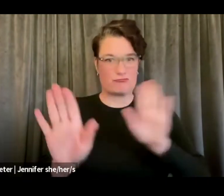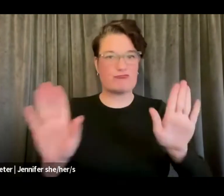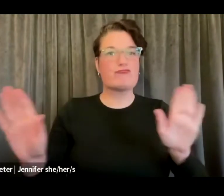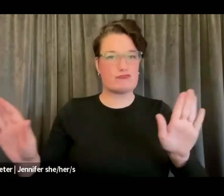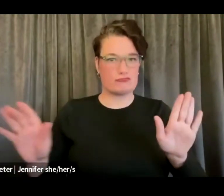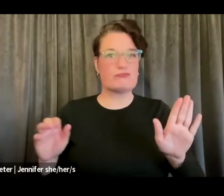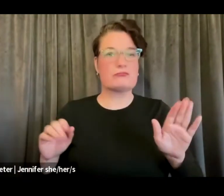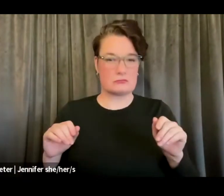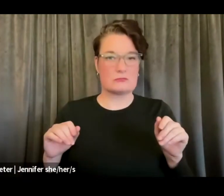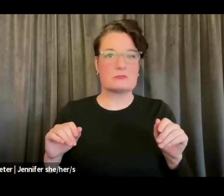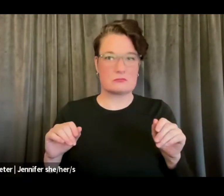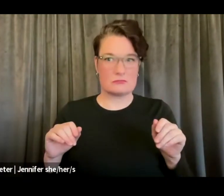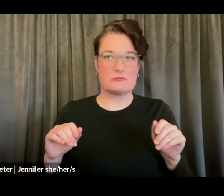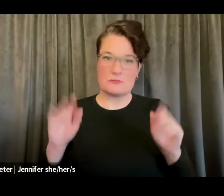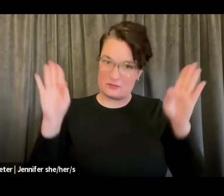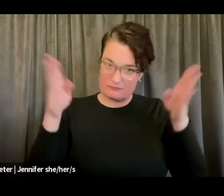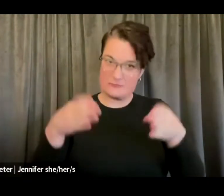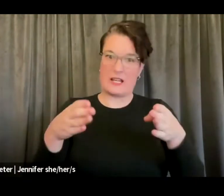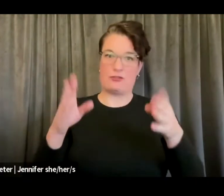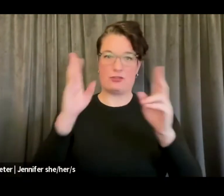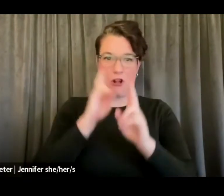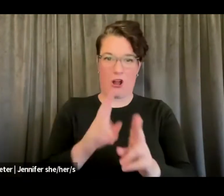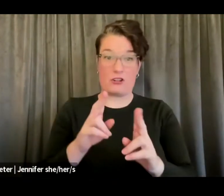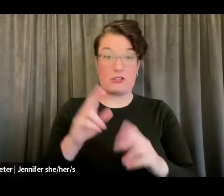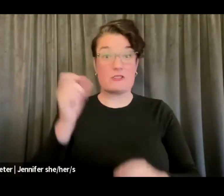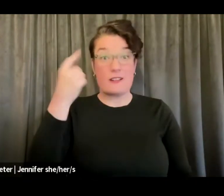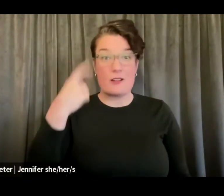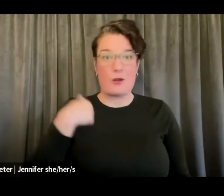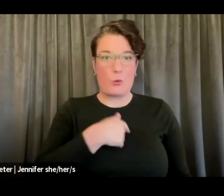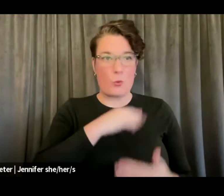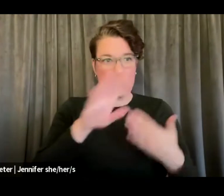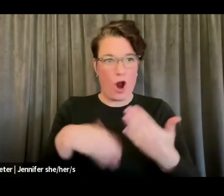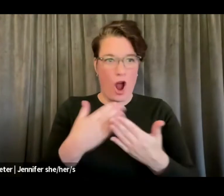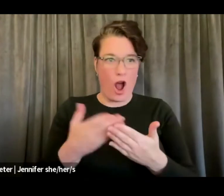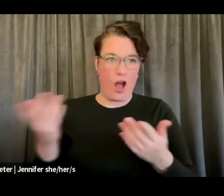And although it was kind of, although we were all there coming with our like